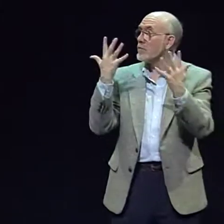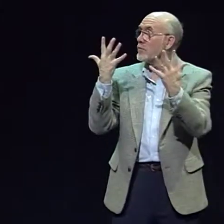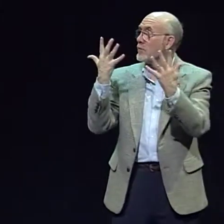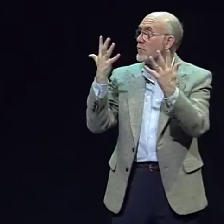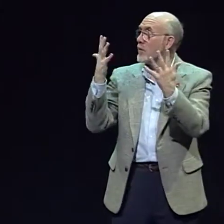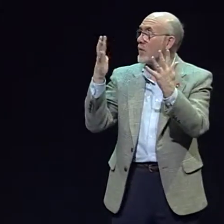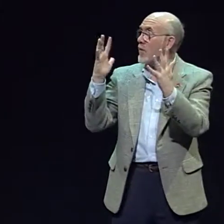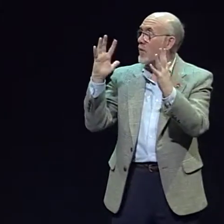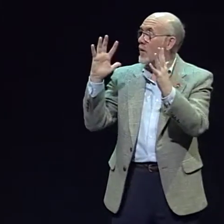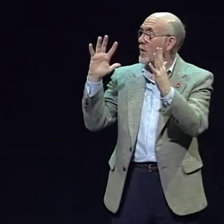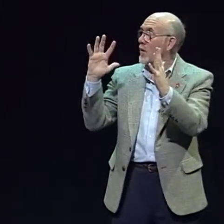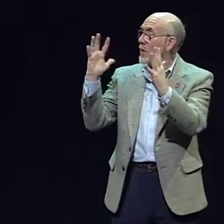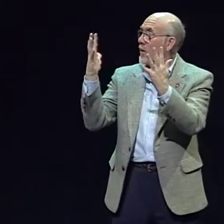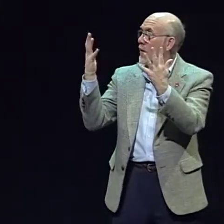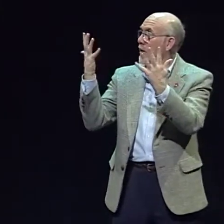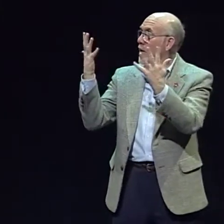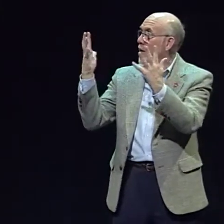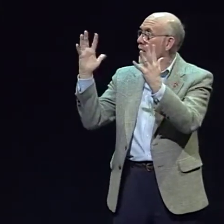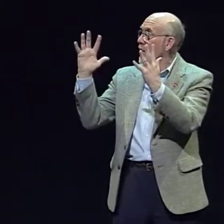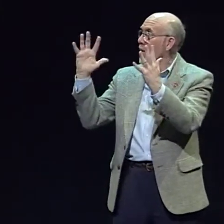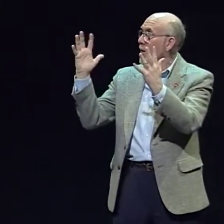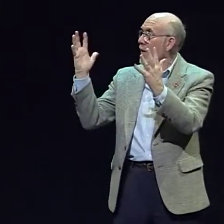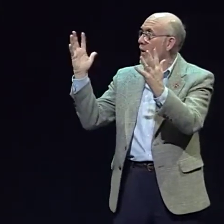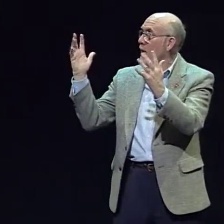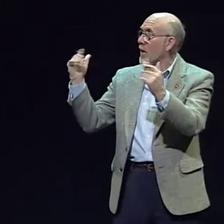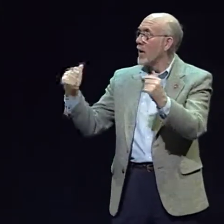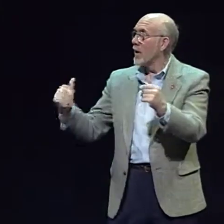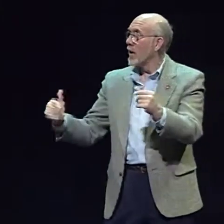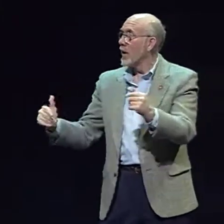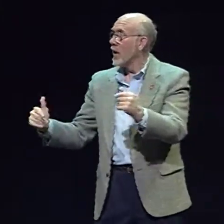IS THE MOVEMENT FAST? IS IT SLOW?